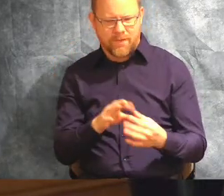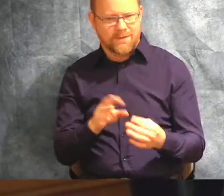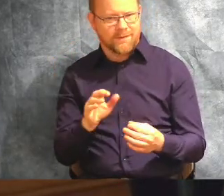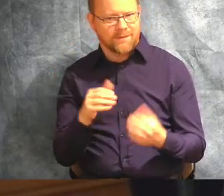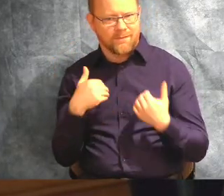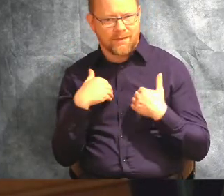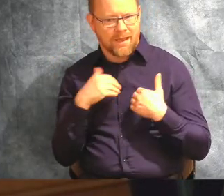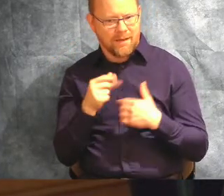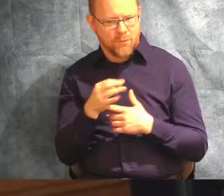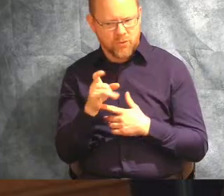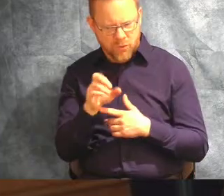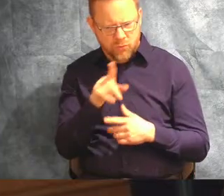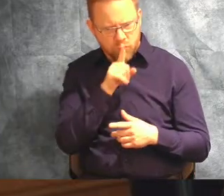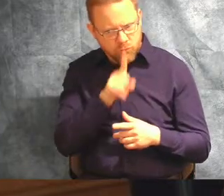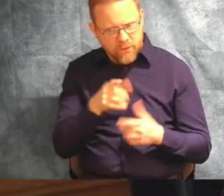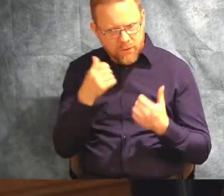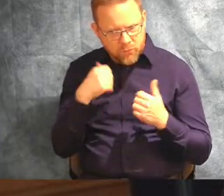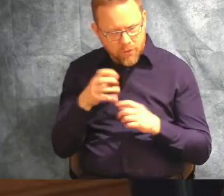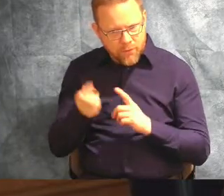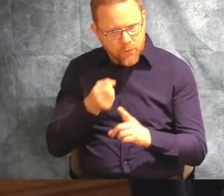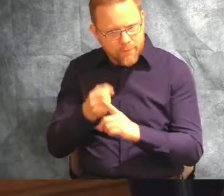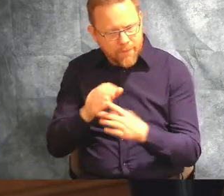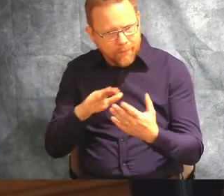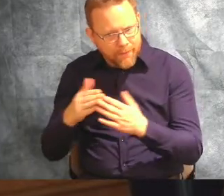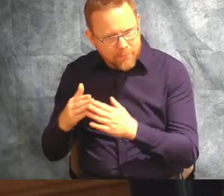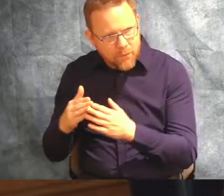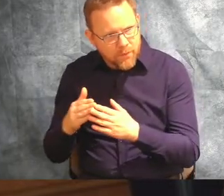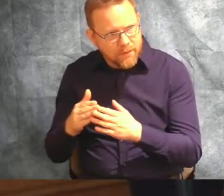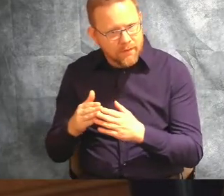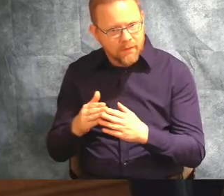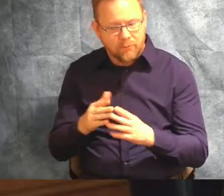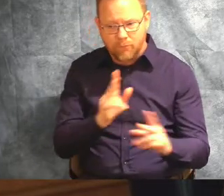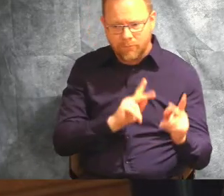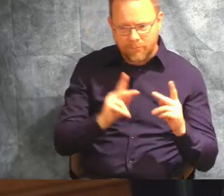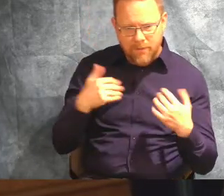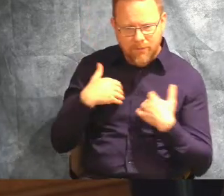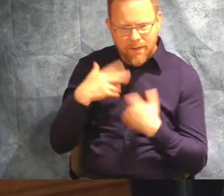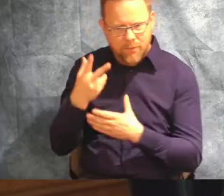trying to make a difference with our people and with our animals so they'll have a better place